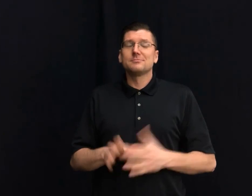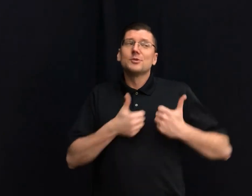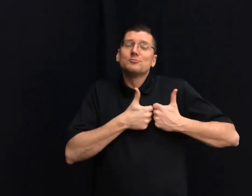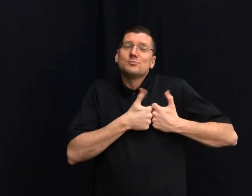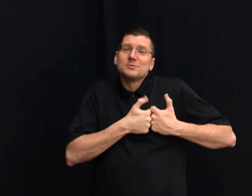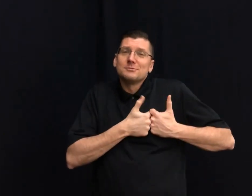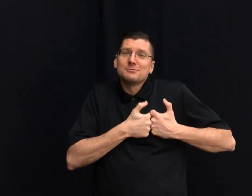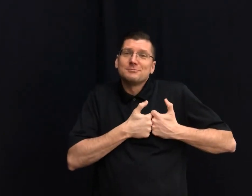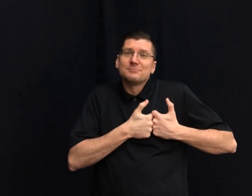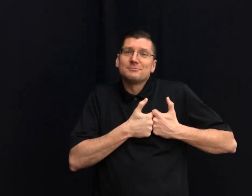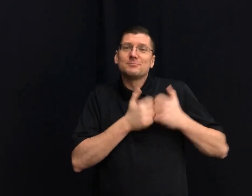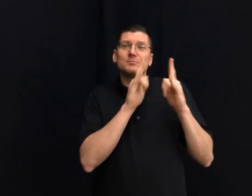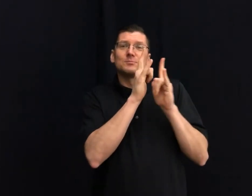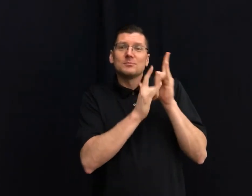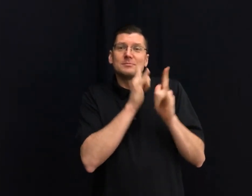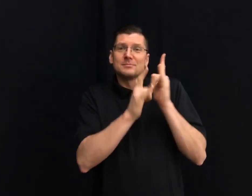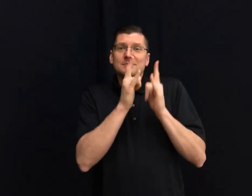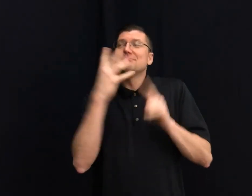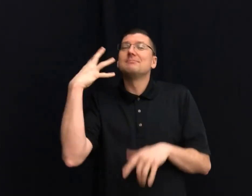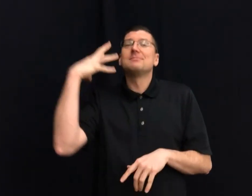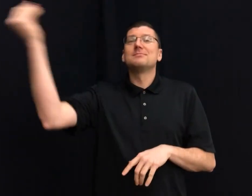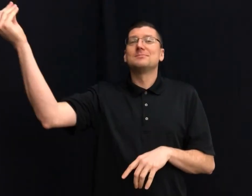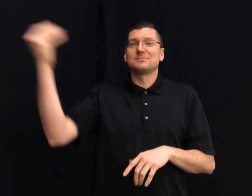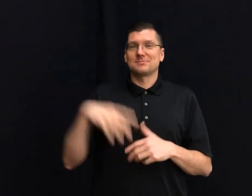( 4 )